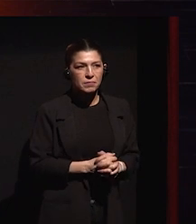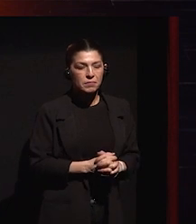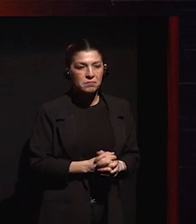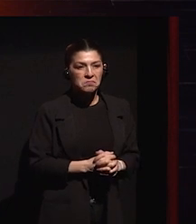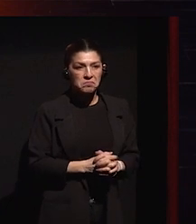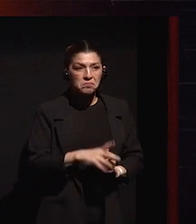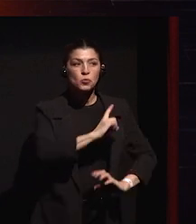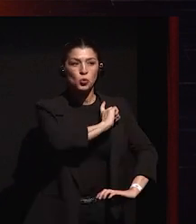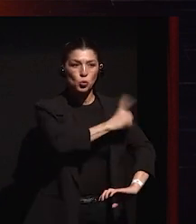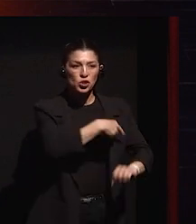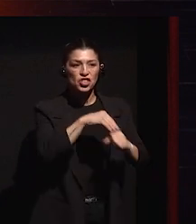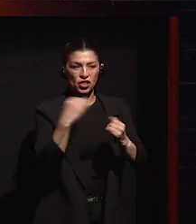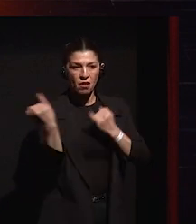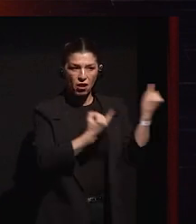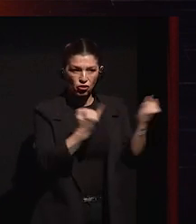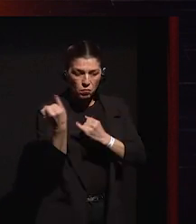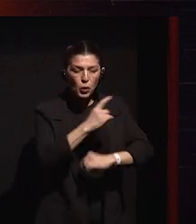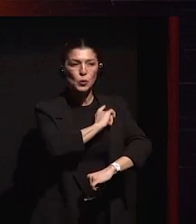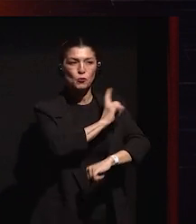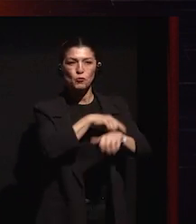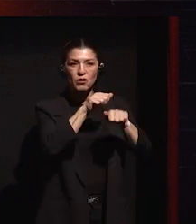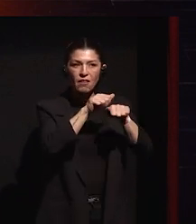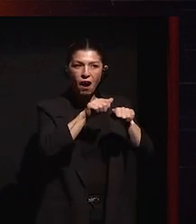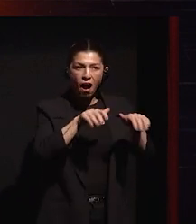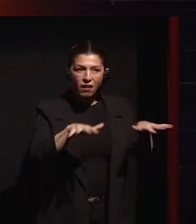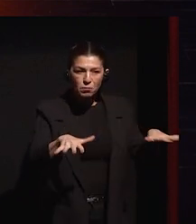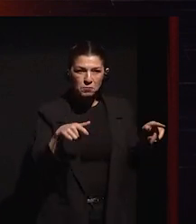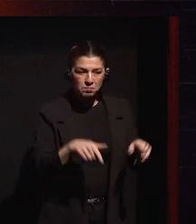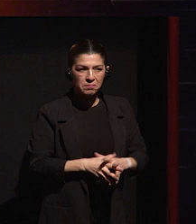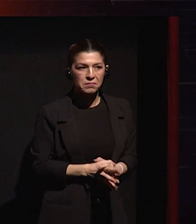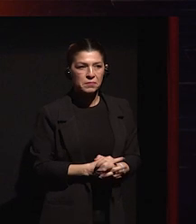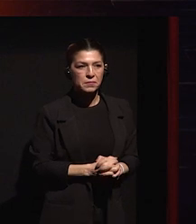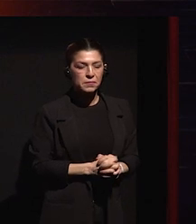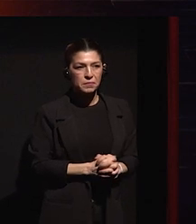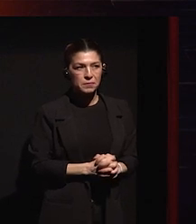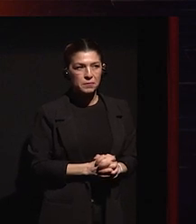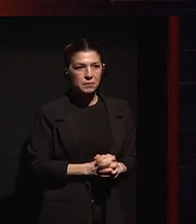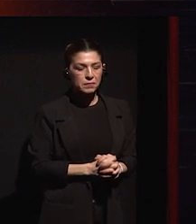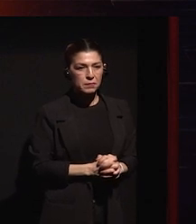And the distribution of power. Still walks onwards into the future